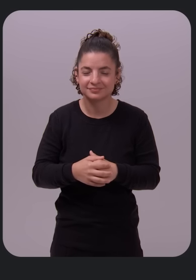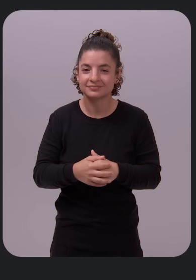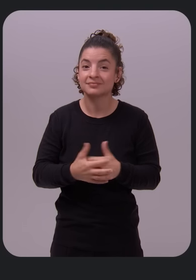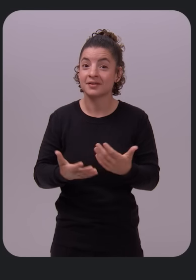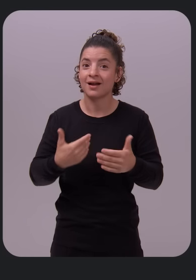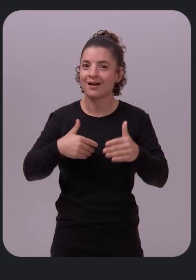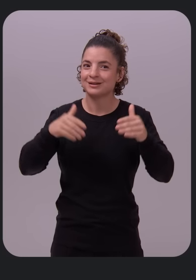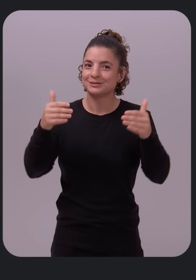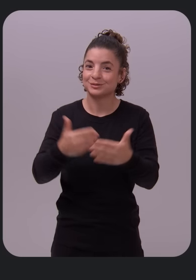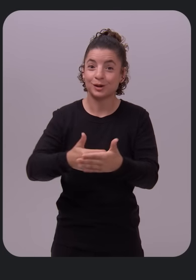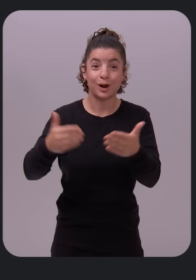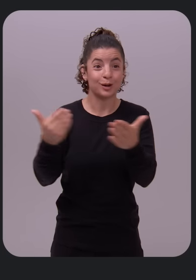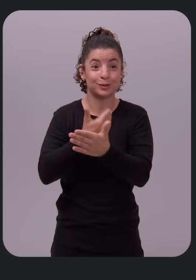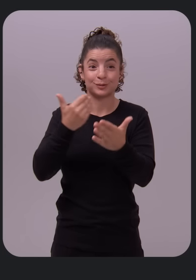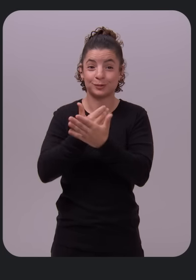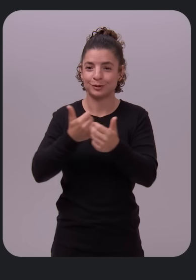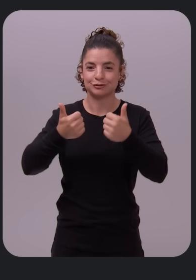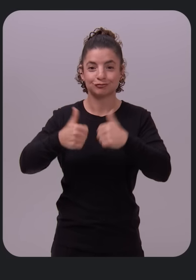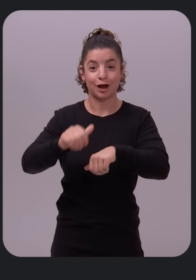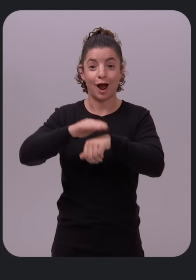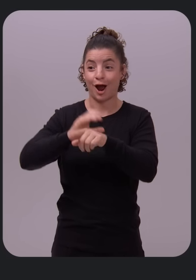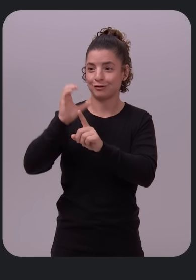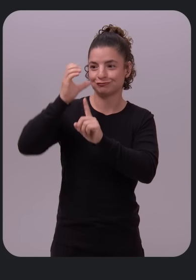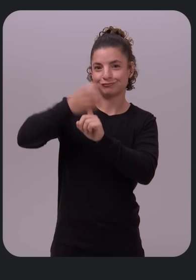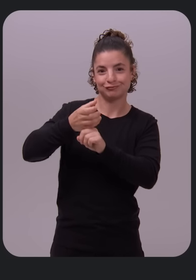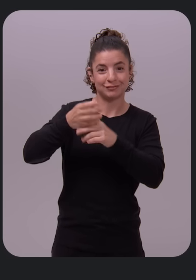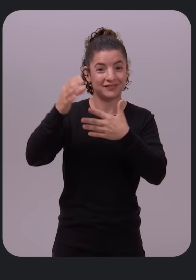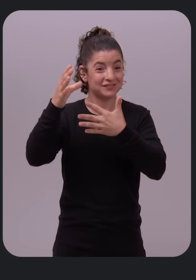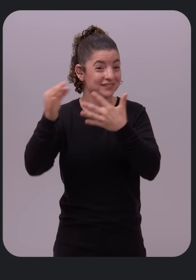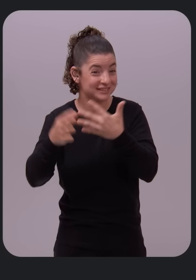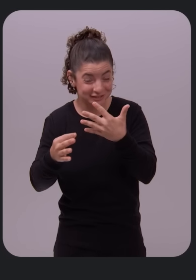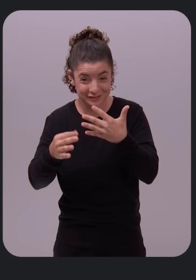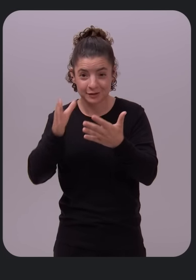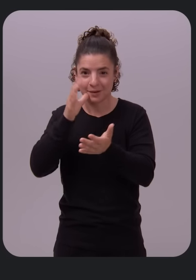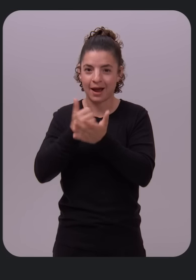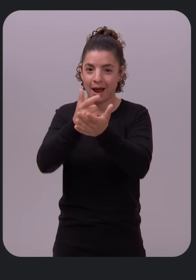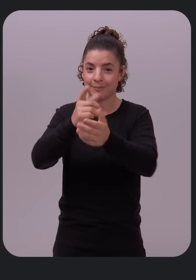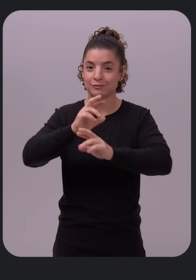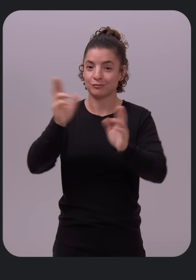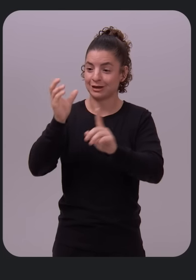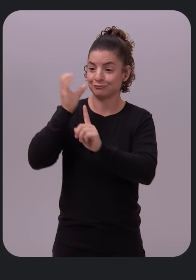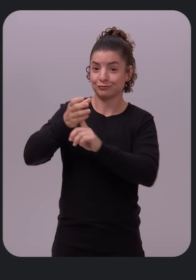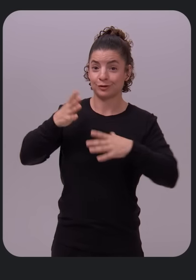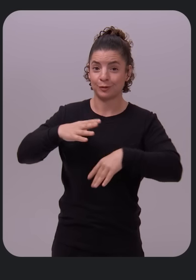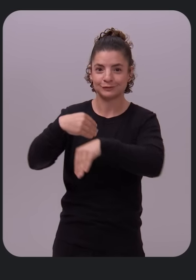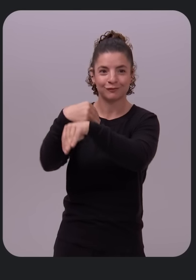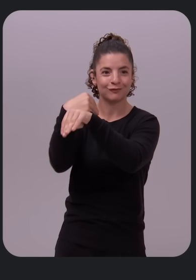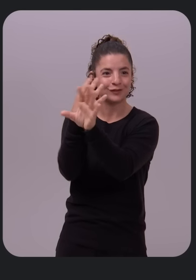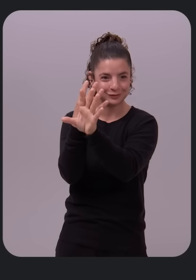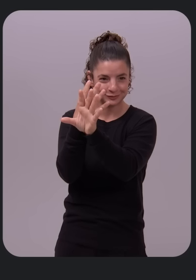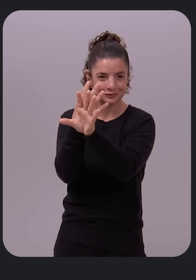So we are introducing a new try on feature that will help you virtually try on clothes, so you